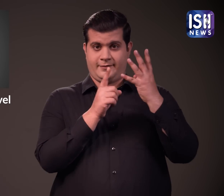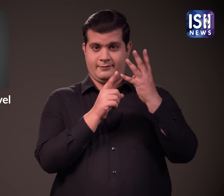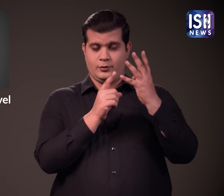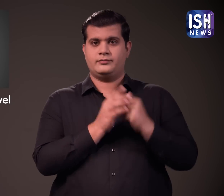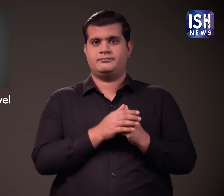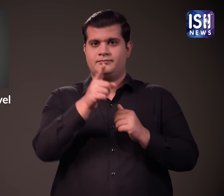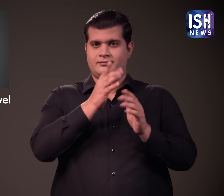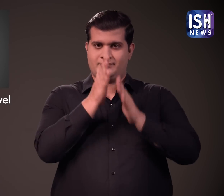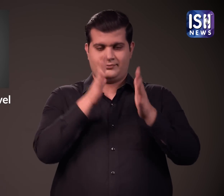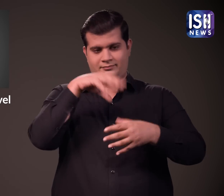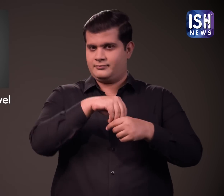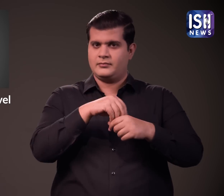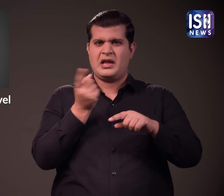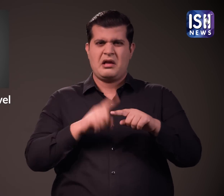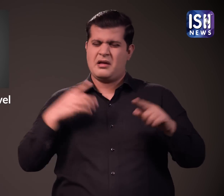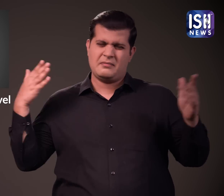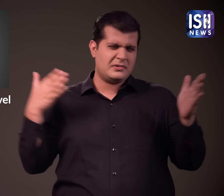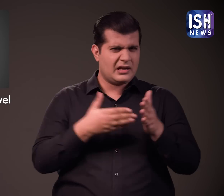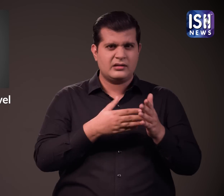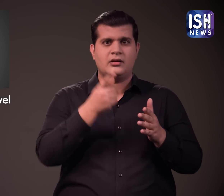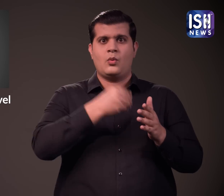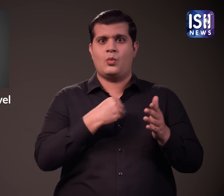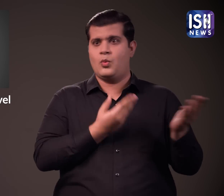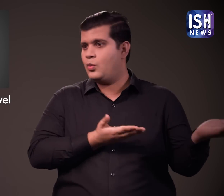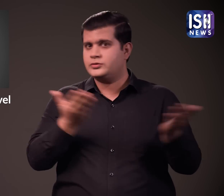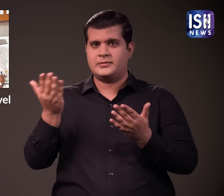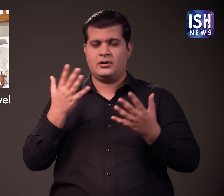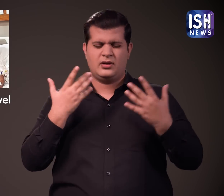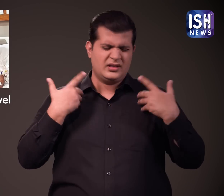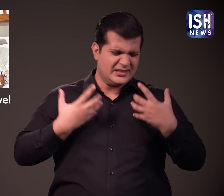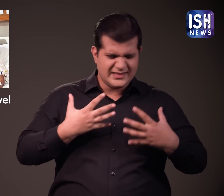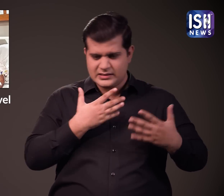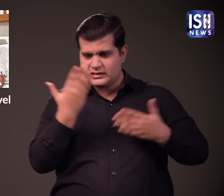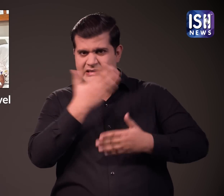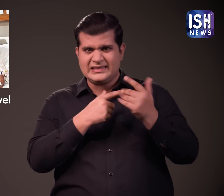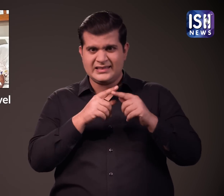(4.4) If while travelling, the train meets with an accident and you are injured,